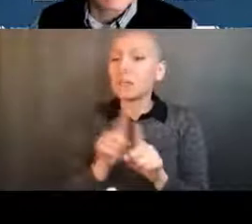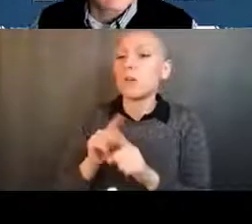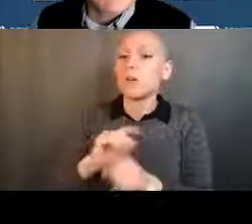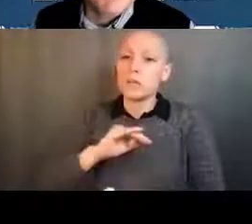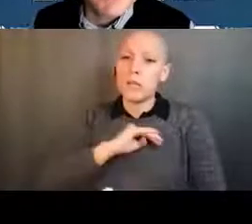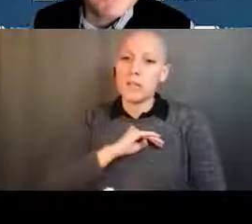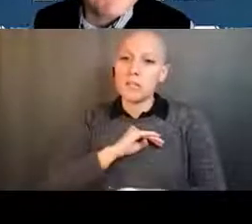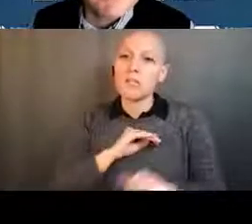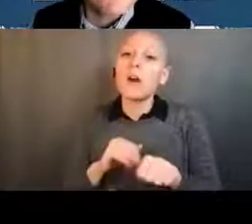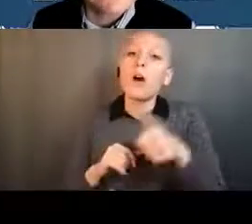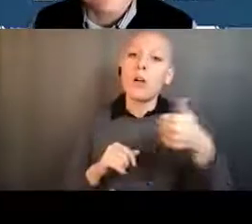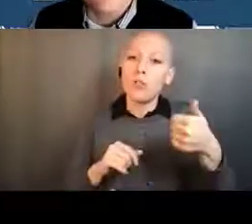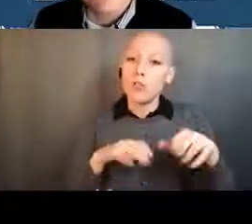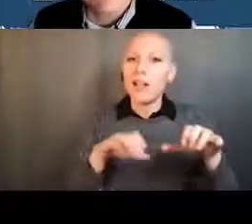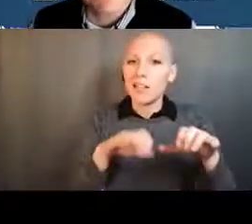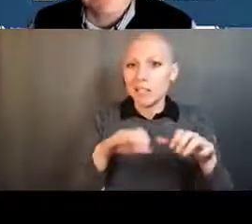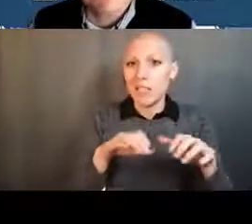mentioned above that you can see on the slide.